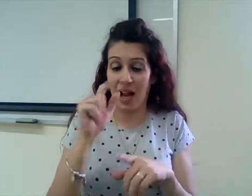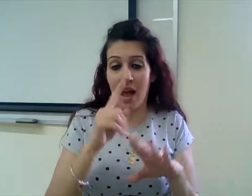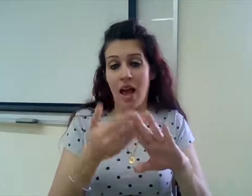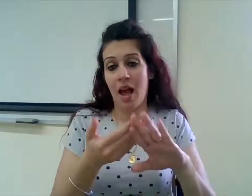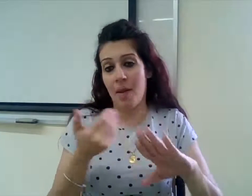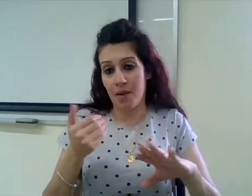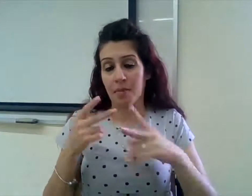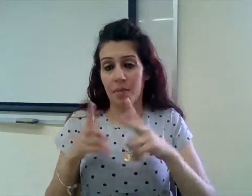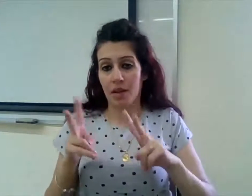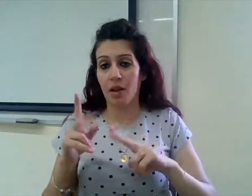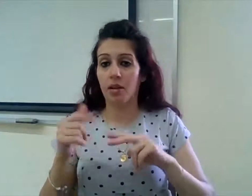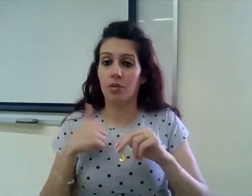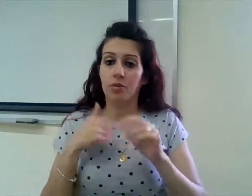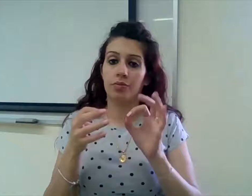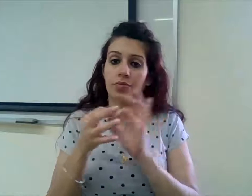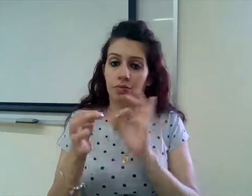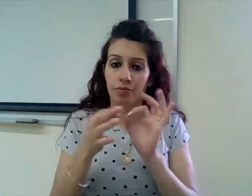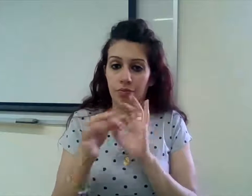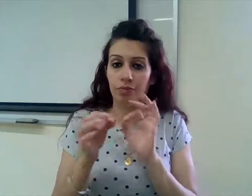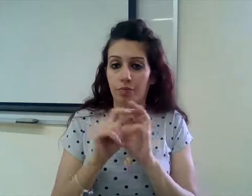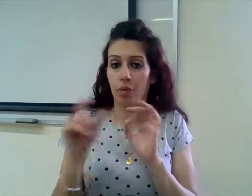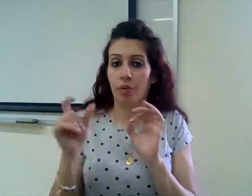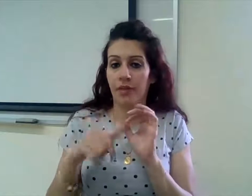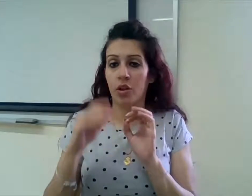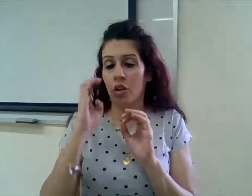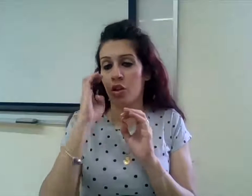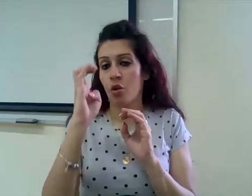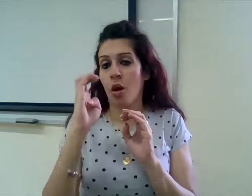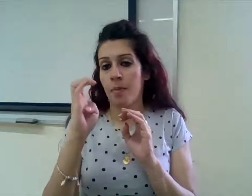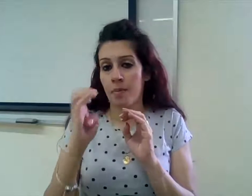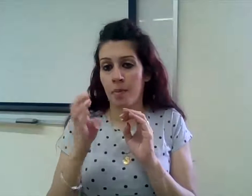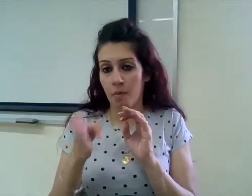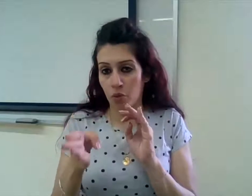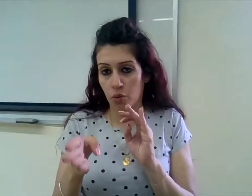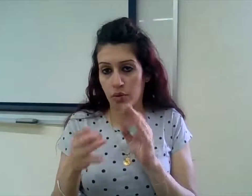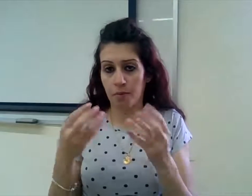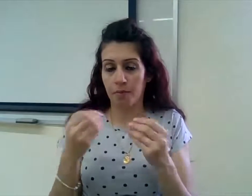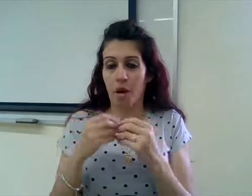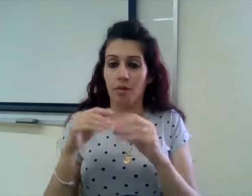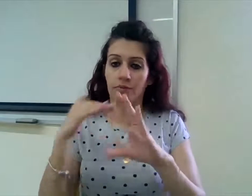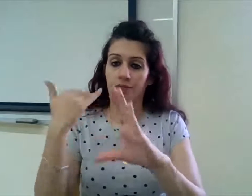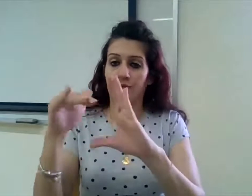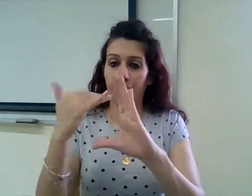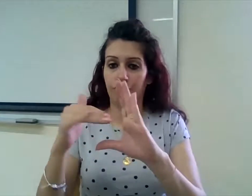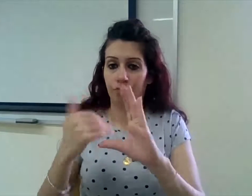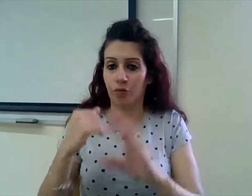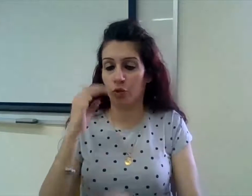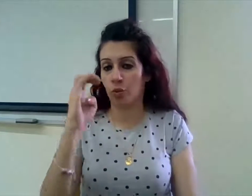education in low middle income countries her work includes experience in